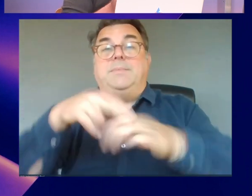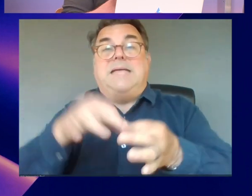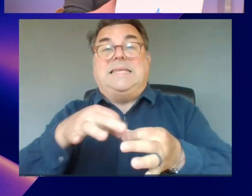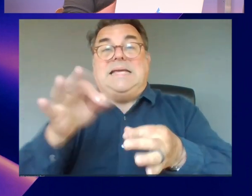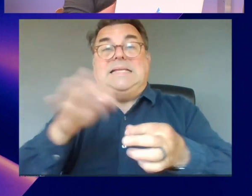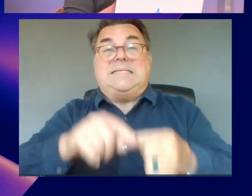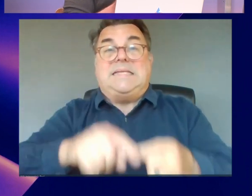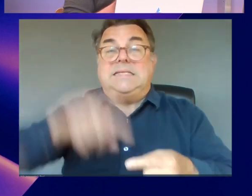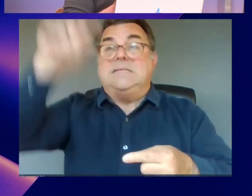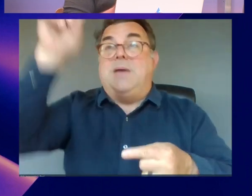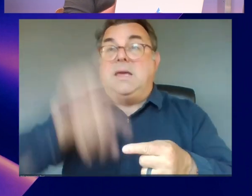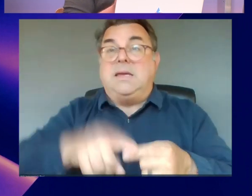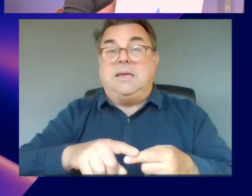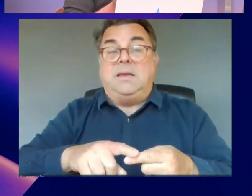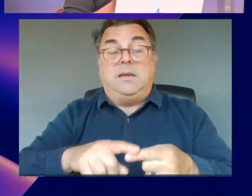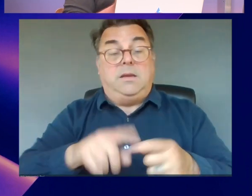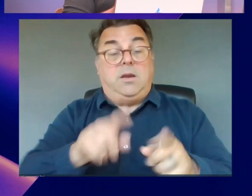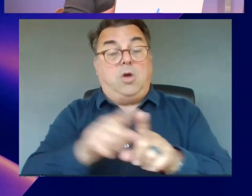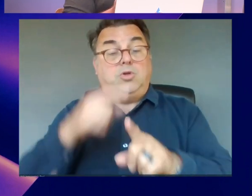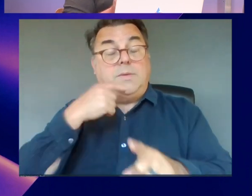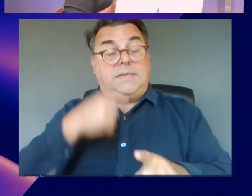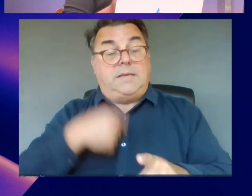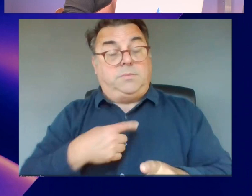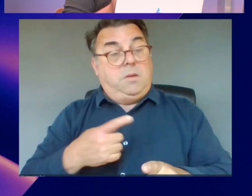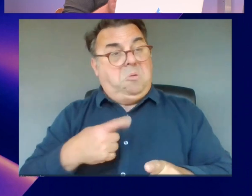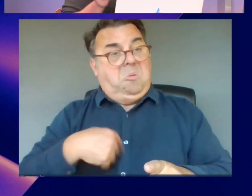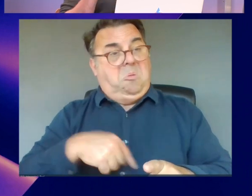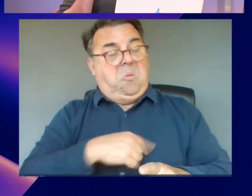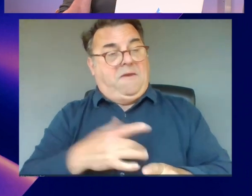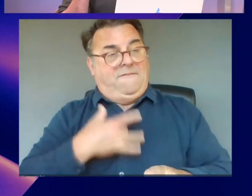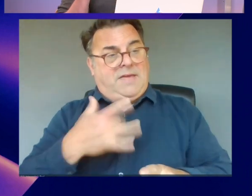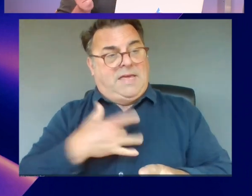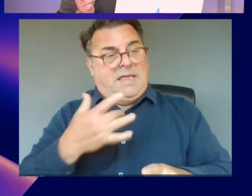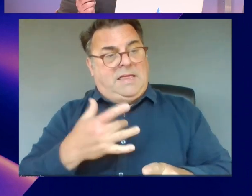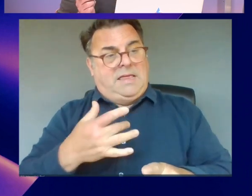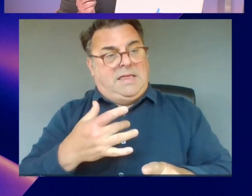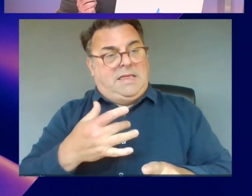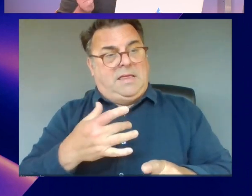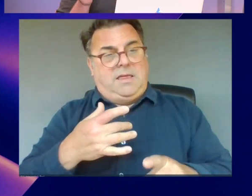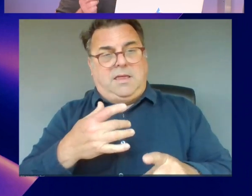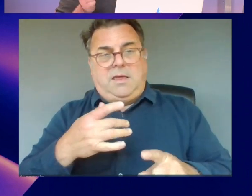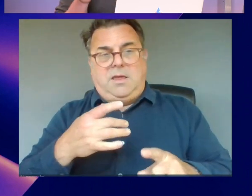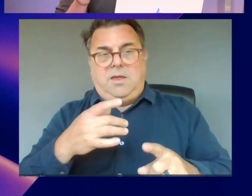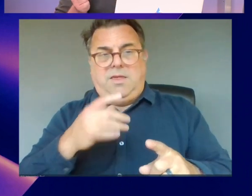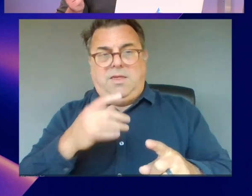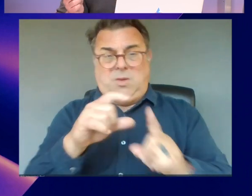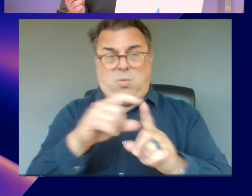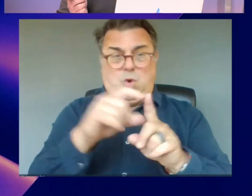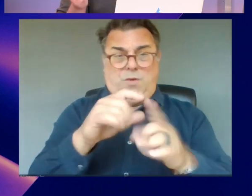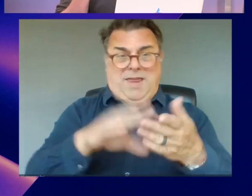And then it's telling you that, hey, we believe that with the exception keyword that we saw conditional exception